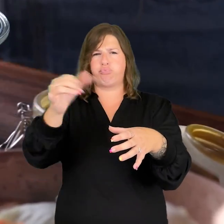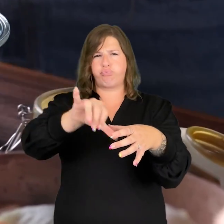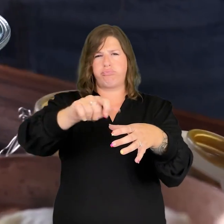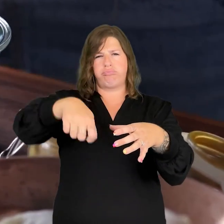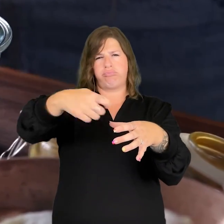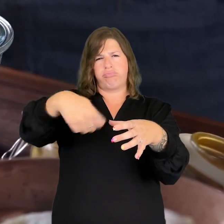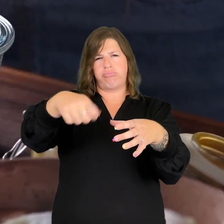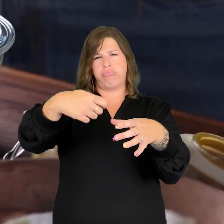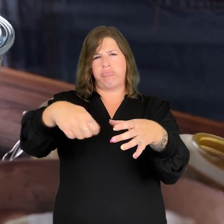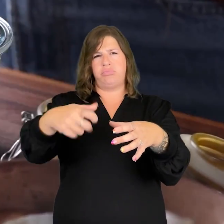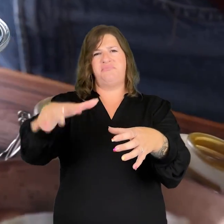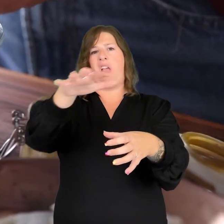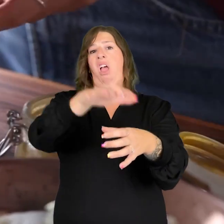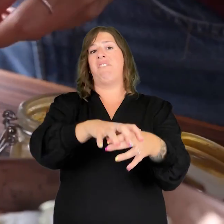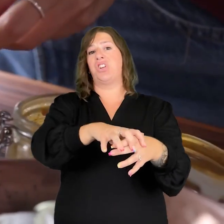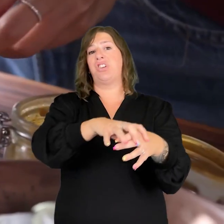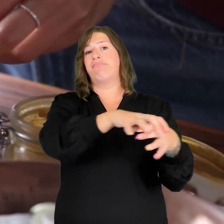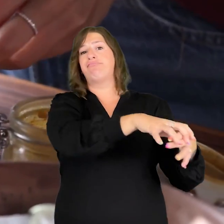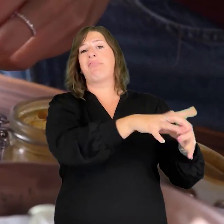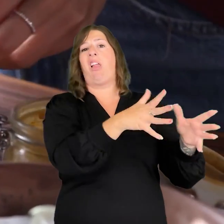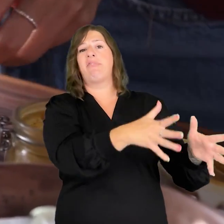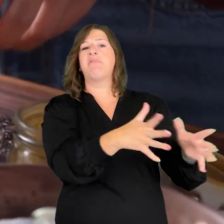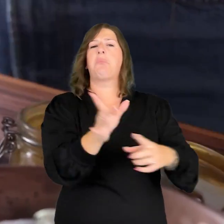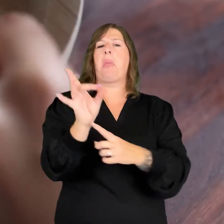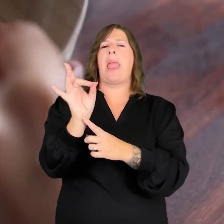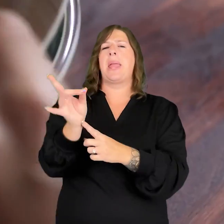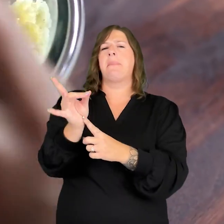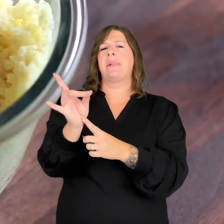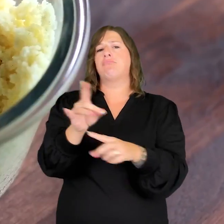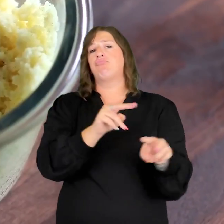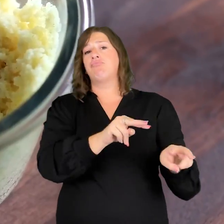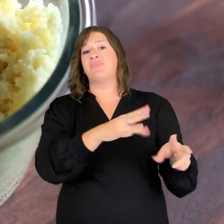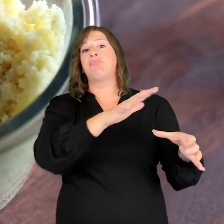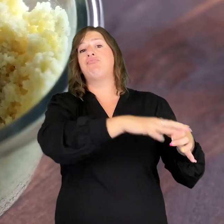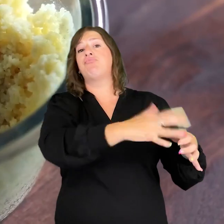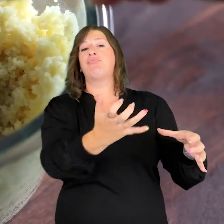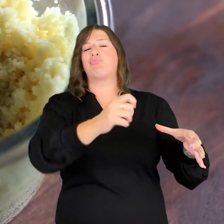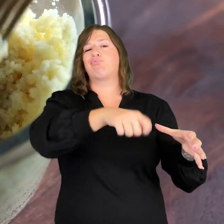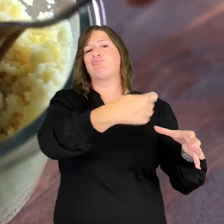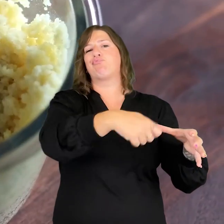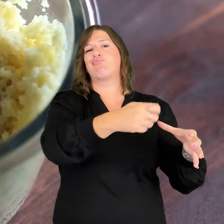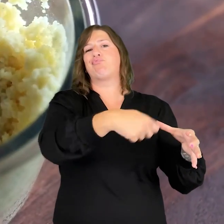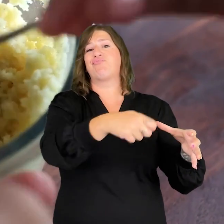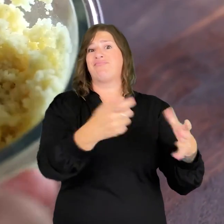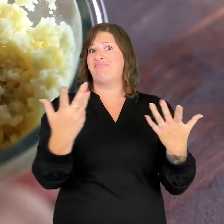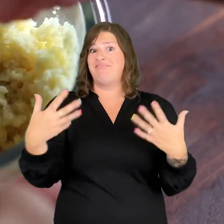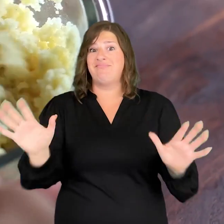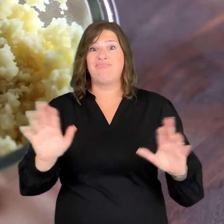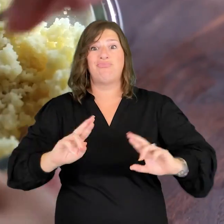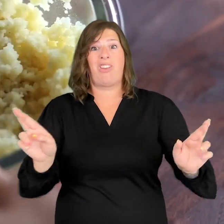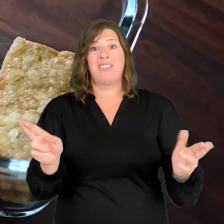Give it a quick stir and then cover it. After about eight minutes or so, give it a fluff with a fork and this one is done.